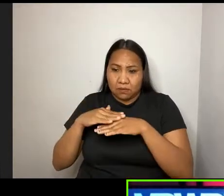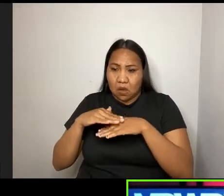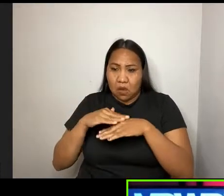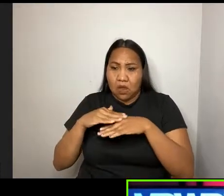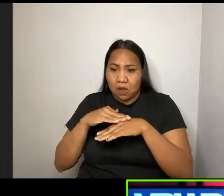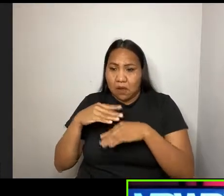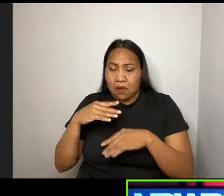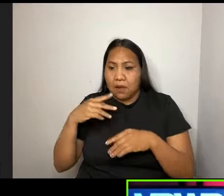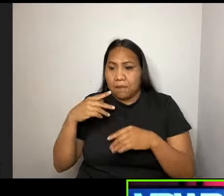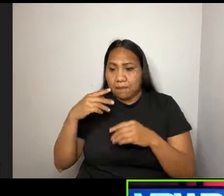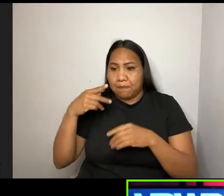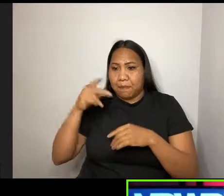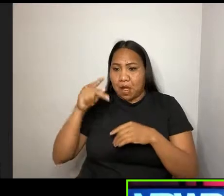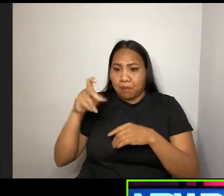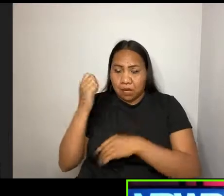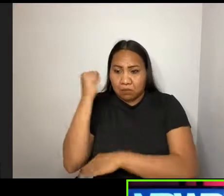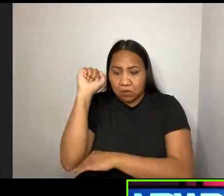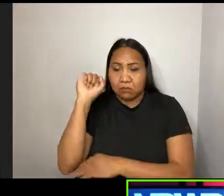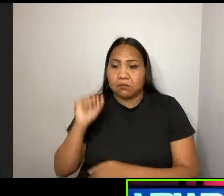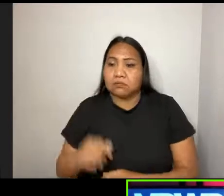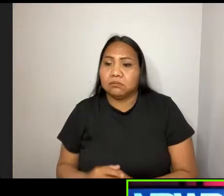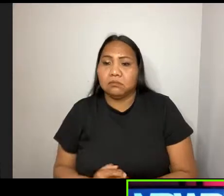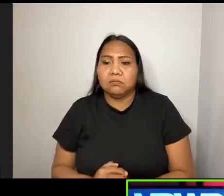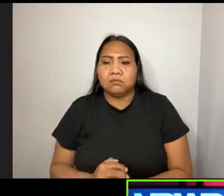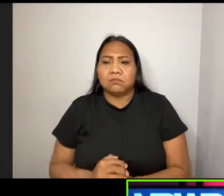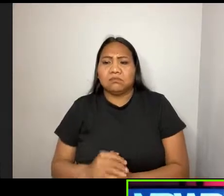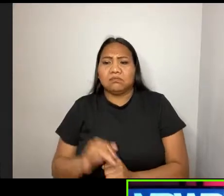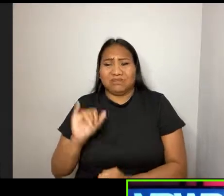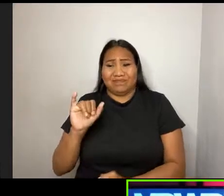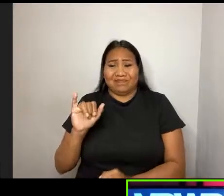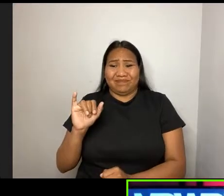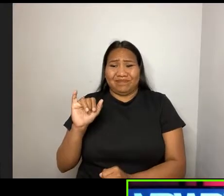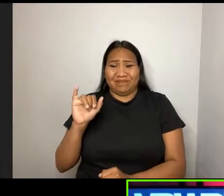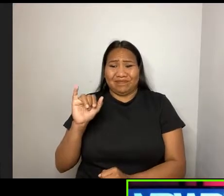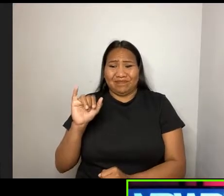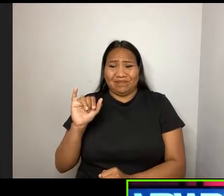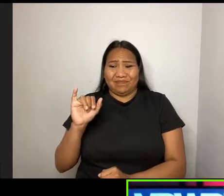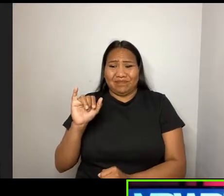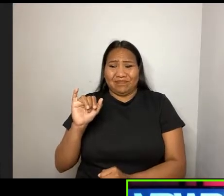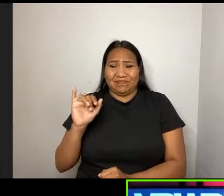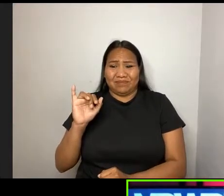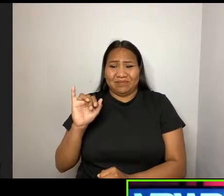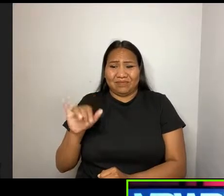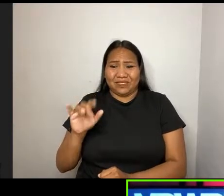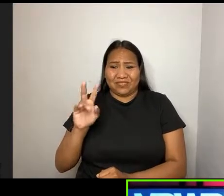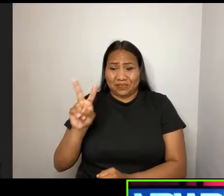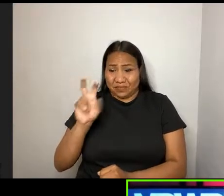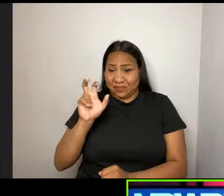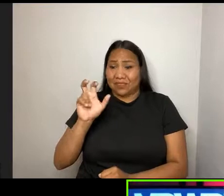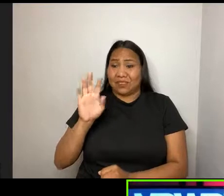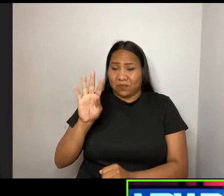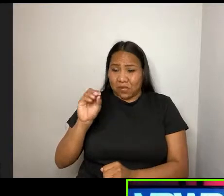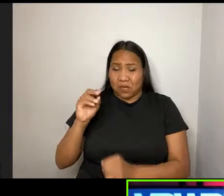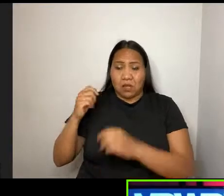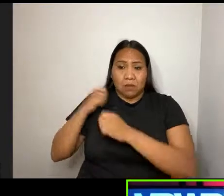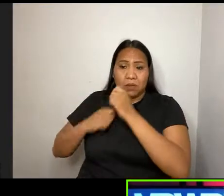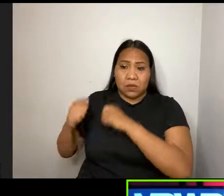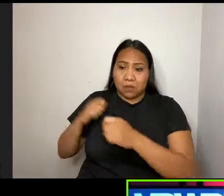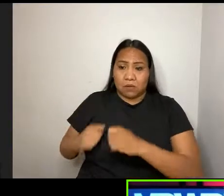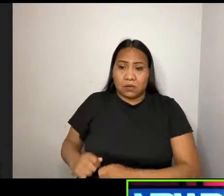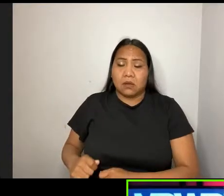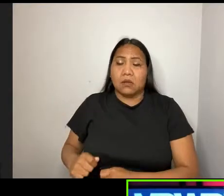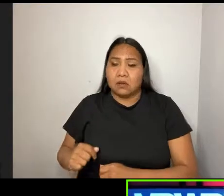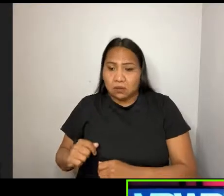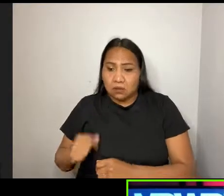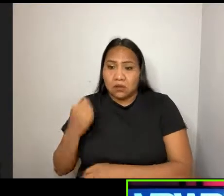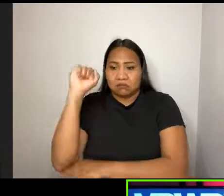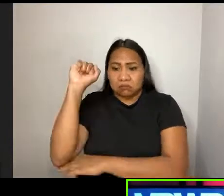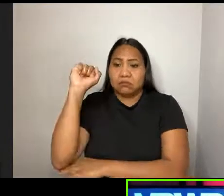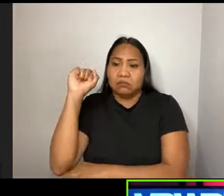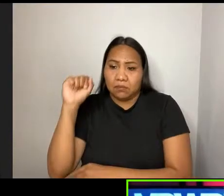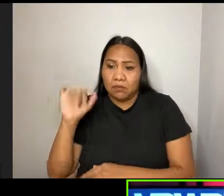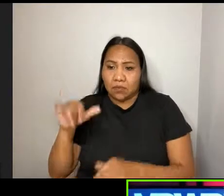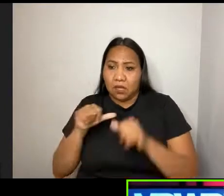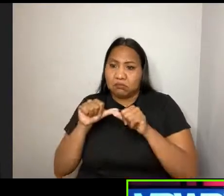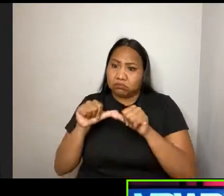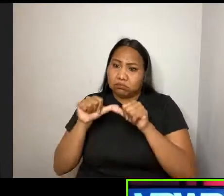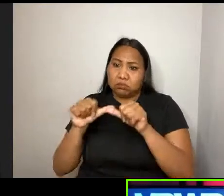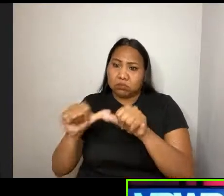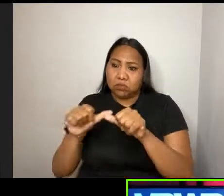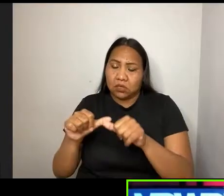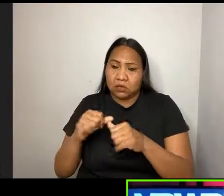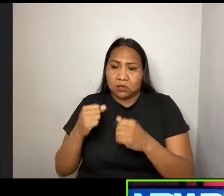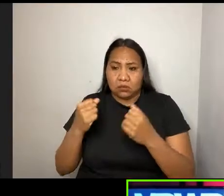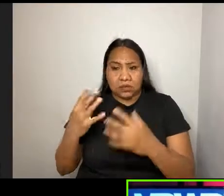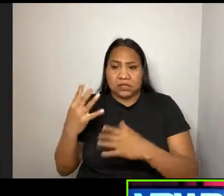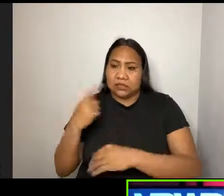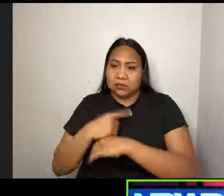August 12th would have been the second day. It lasted 10 days. I had learned about a medicine